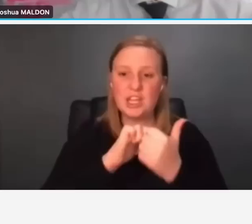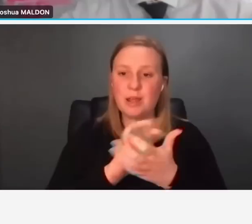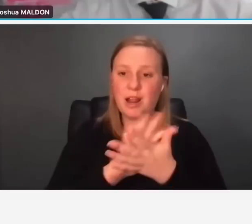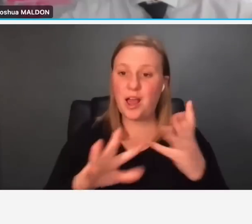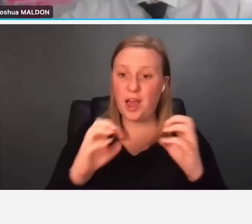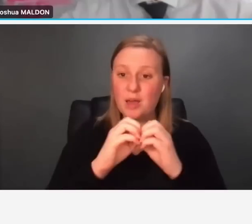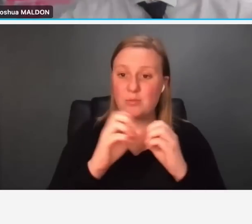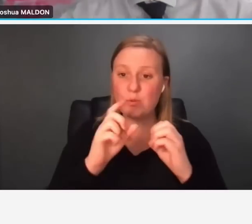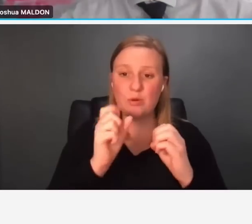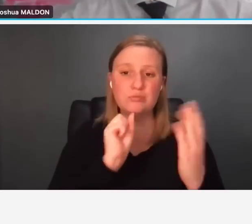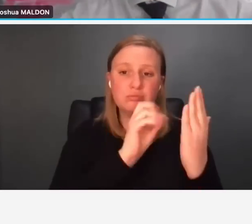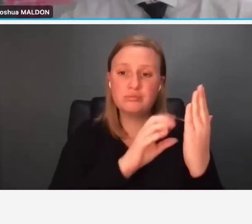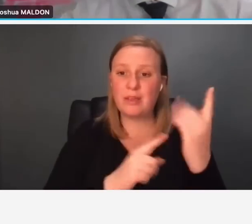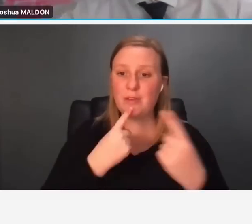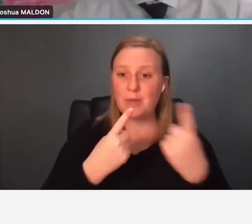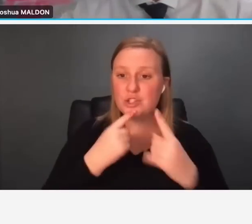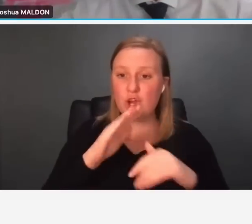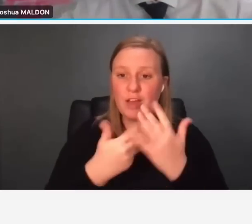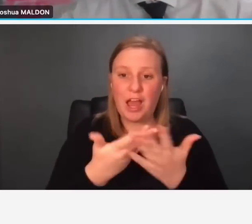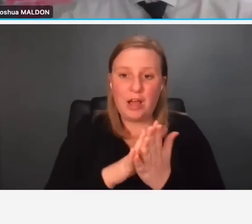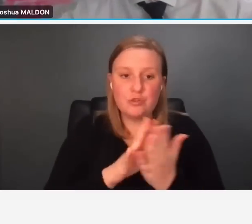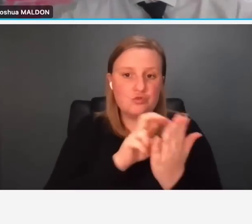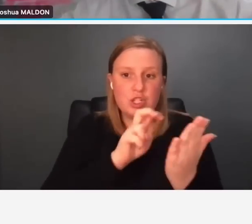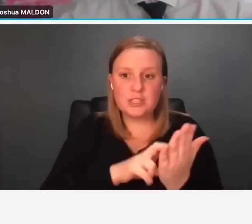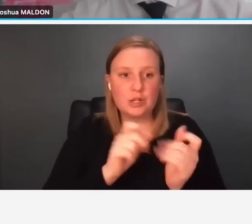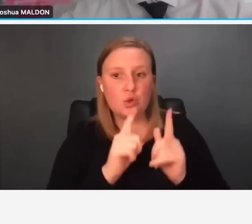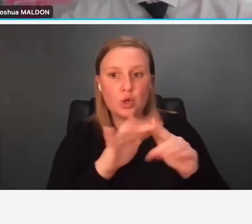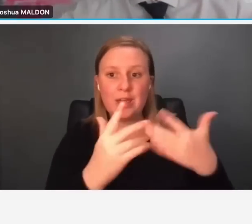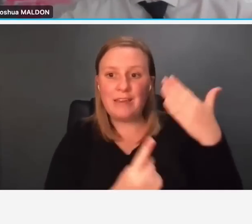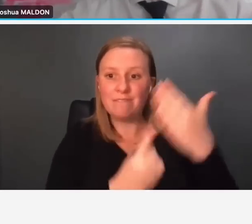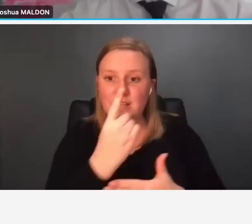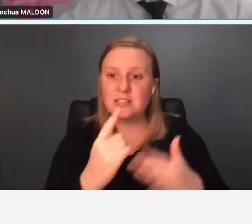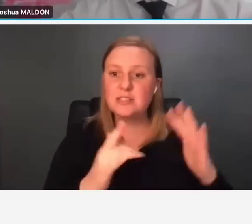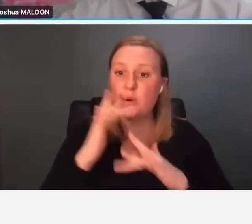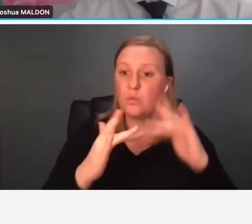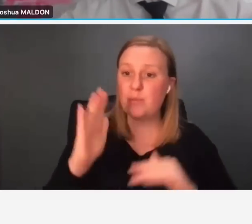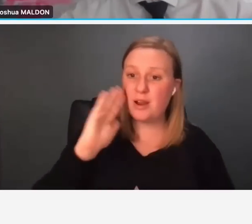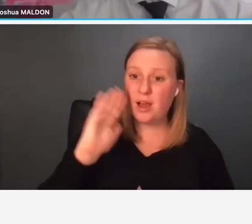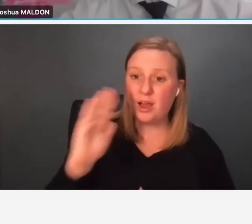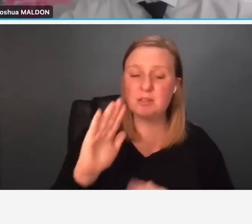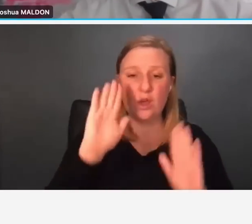standards events including webinars, focus groups, national calendar events where Department booths